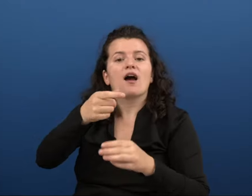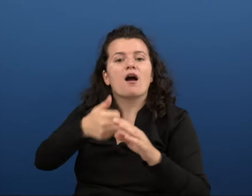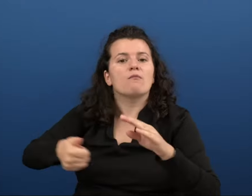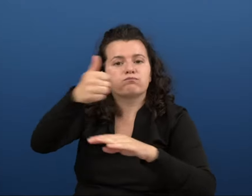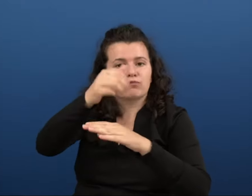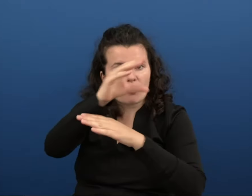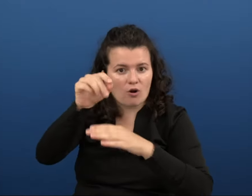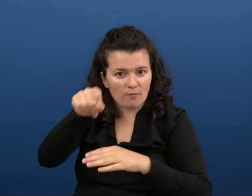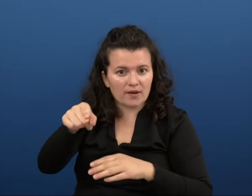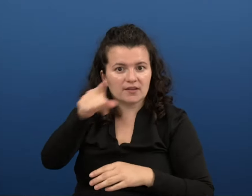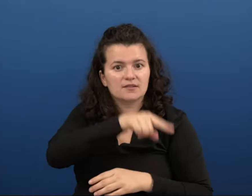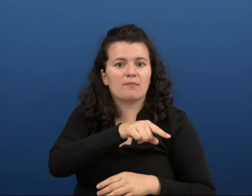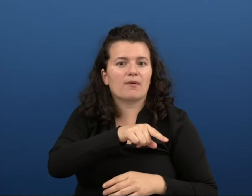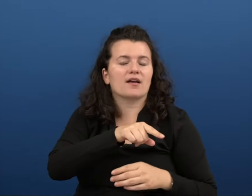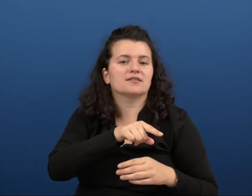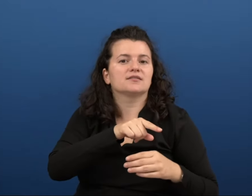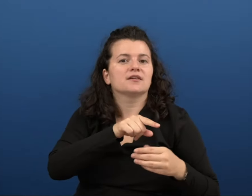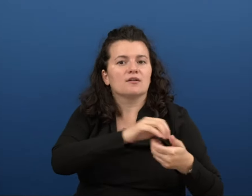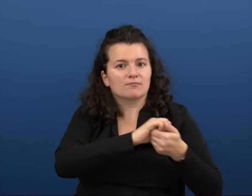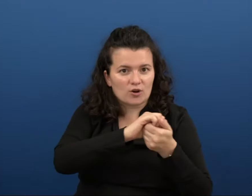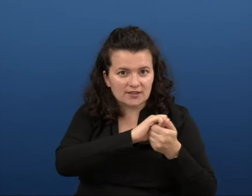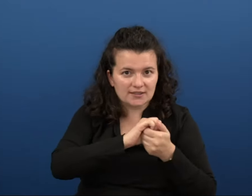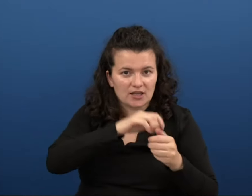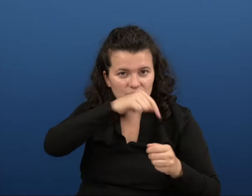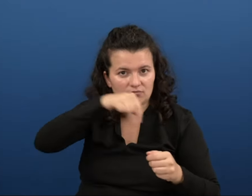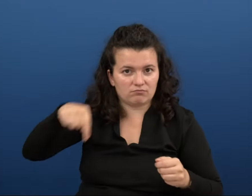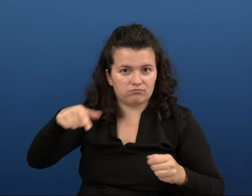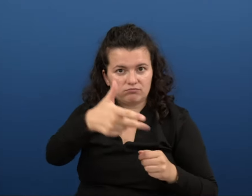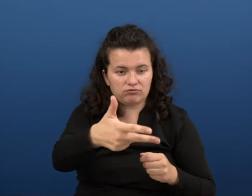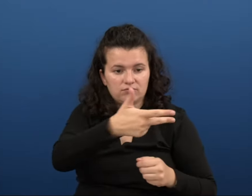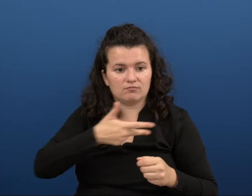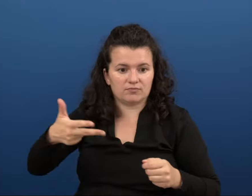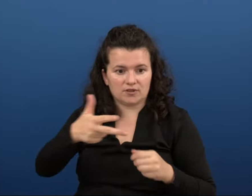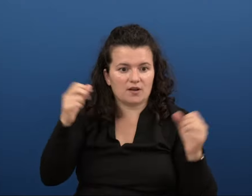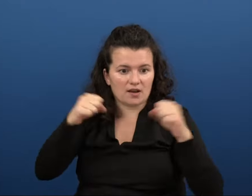matter. And, you know, one of the best cases has been where we have quarter system build,